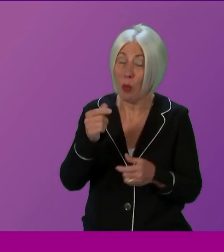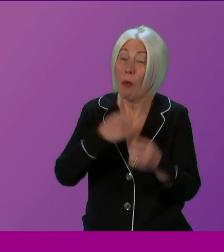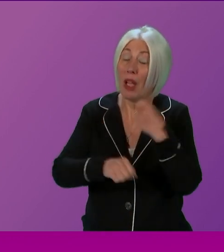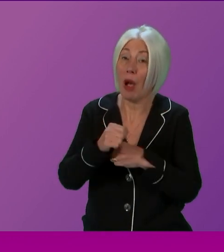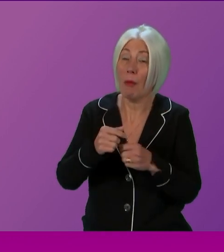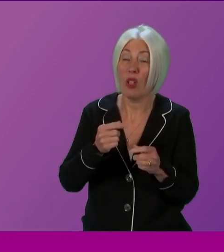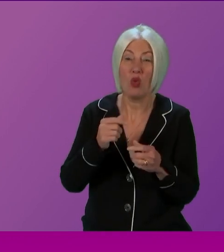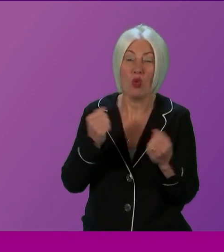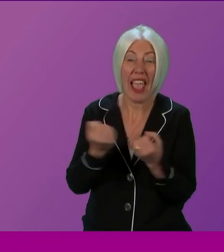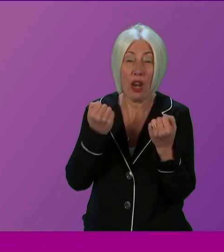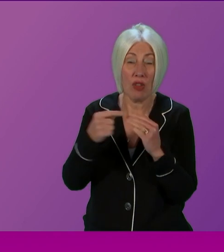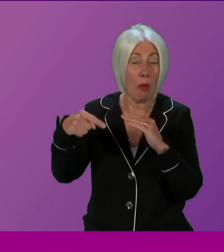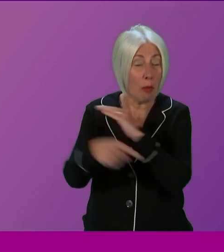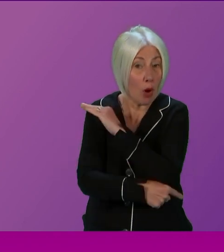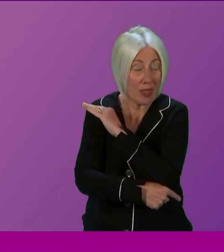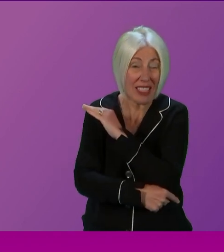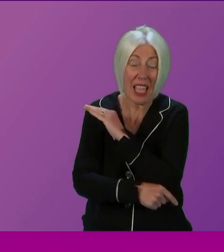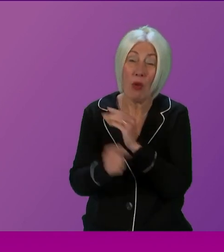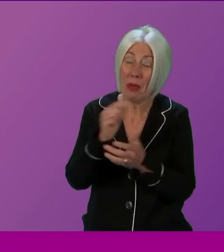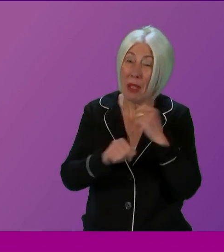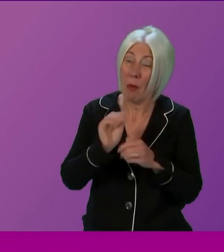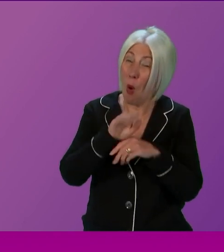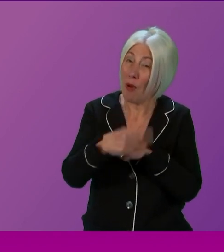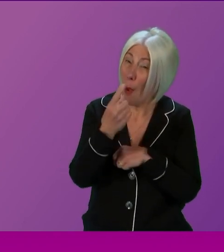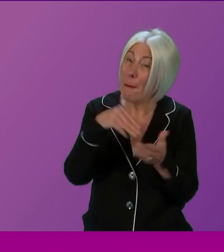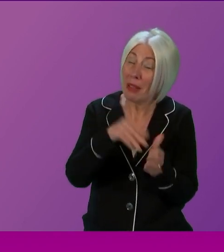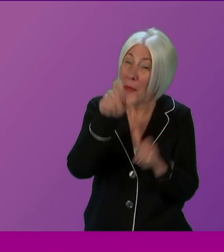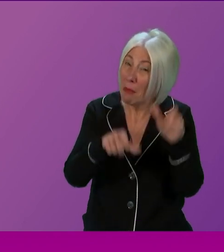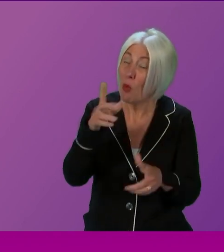taking the estimated total to almost 1 million. I hope we all agree that that